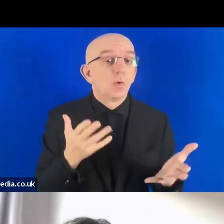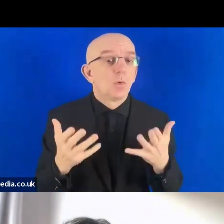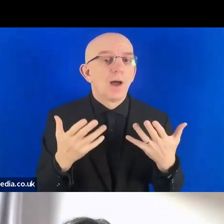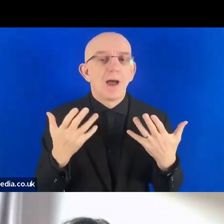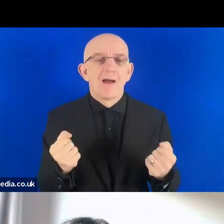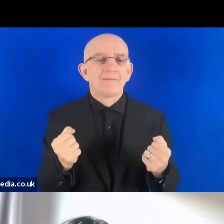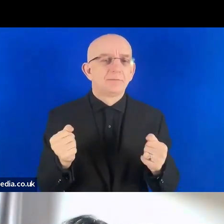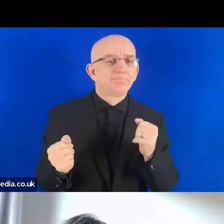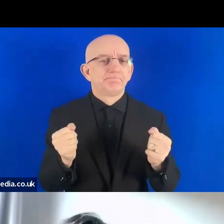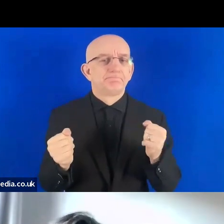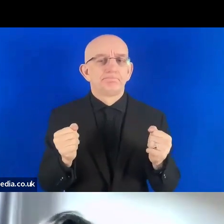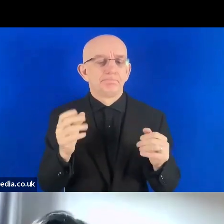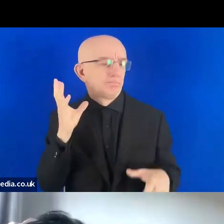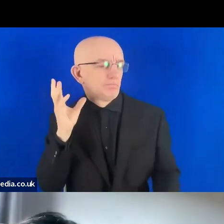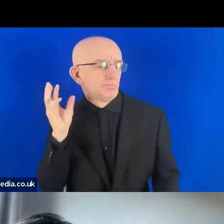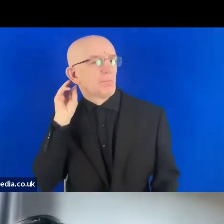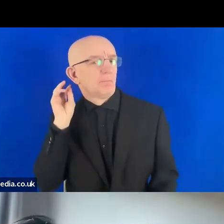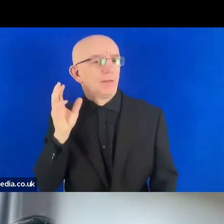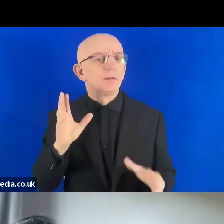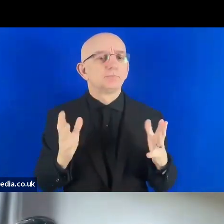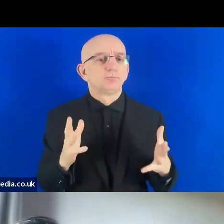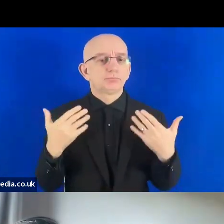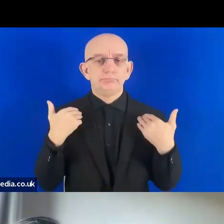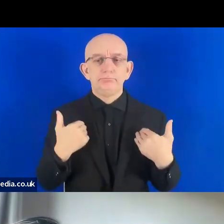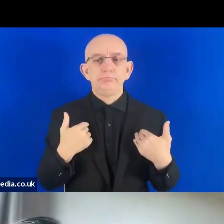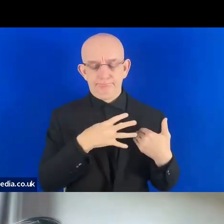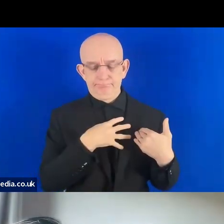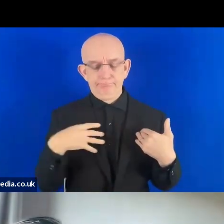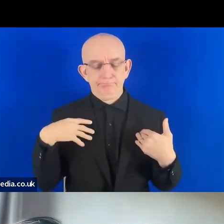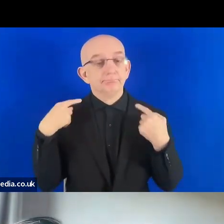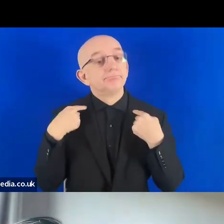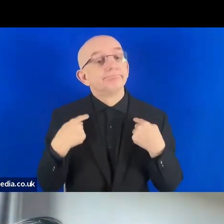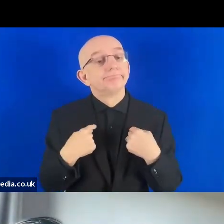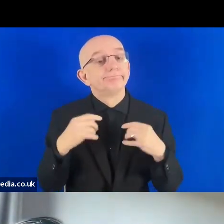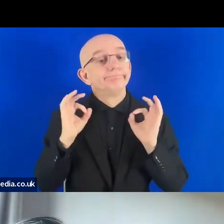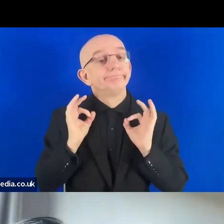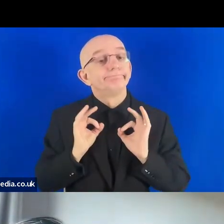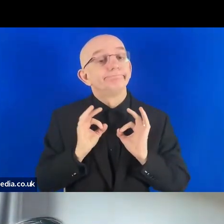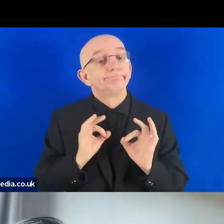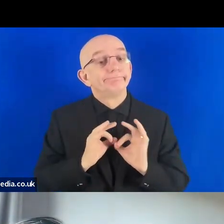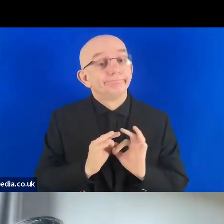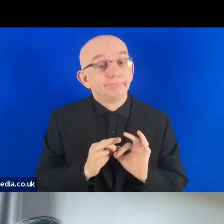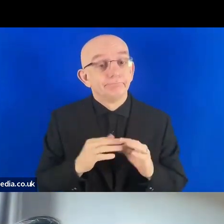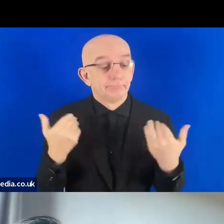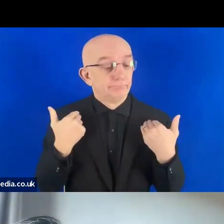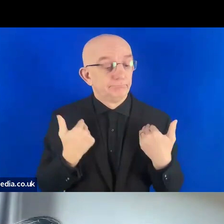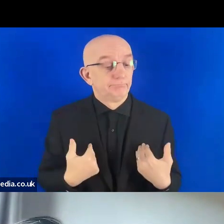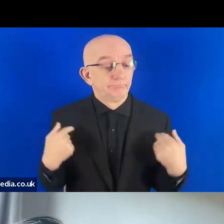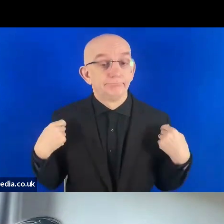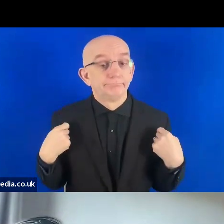I'm wearing a blue and white striped shirt with, a stone necklace and a green sweater. So,